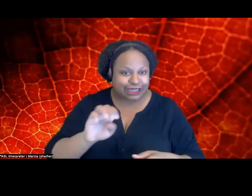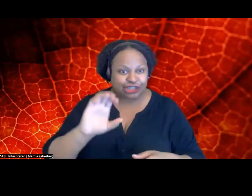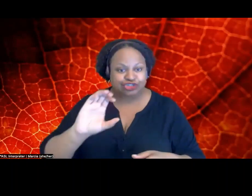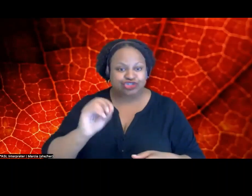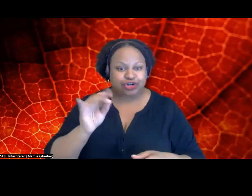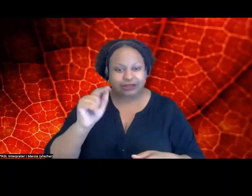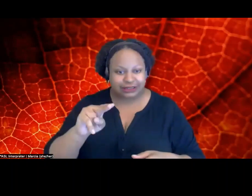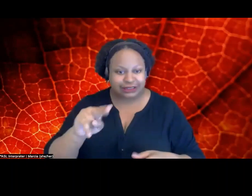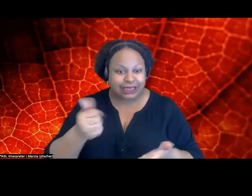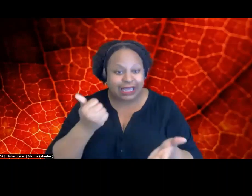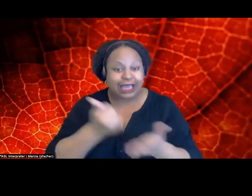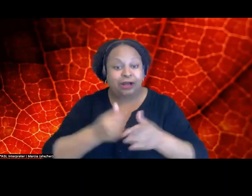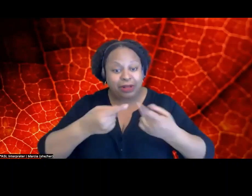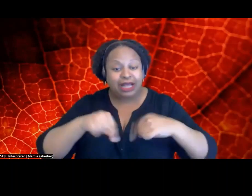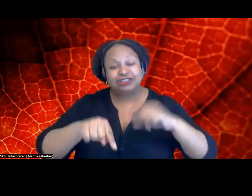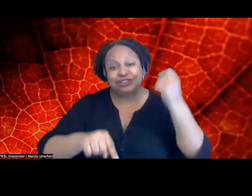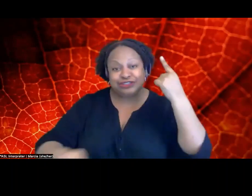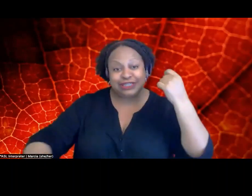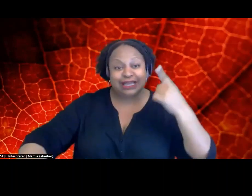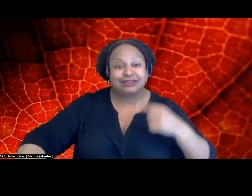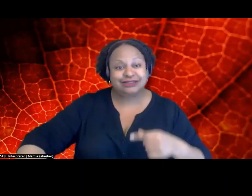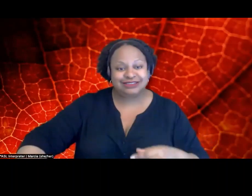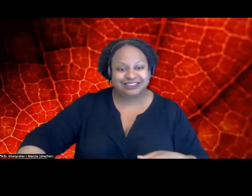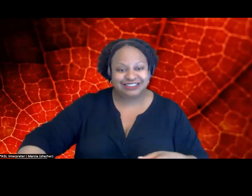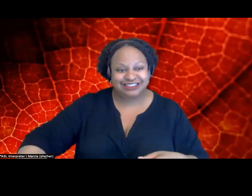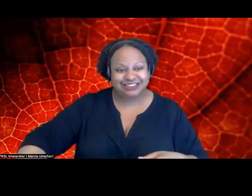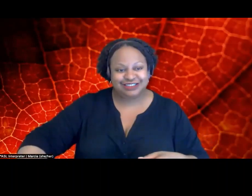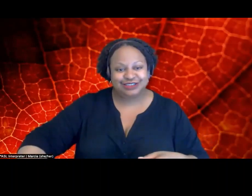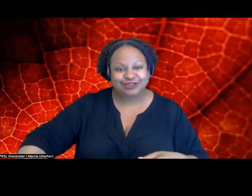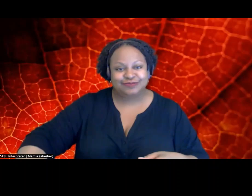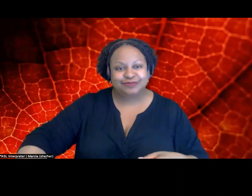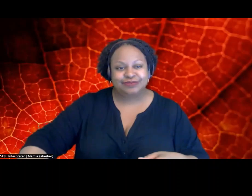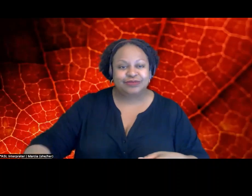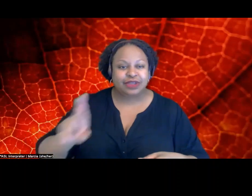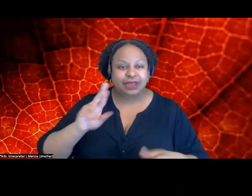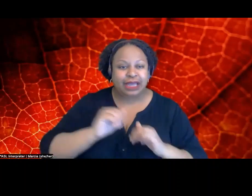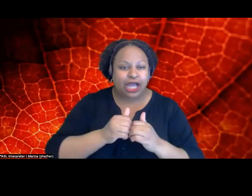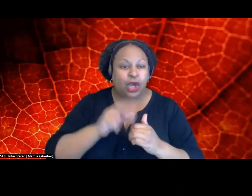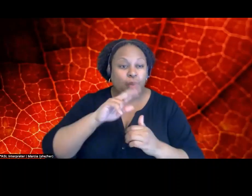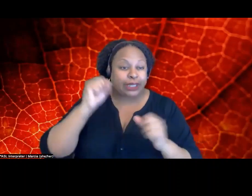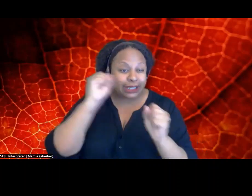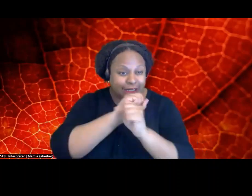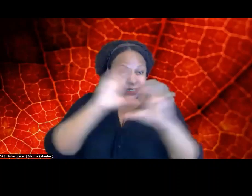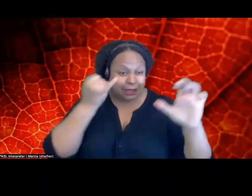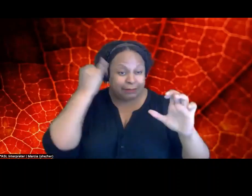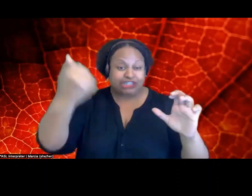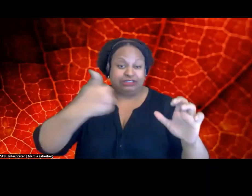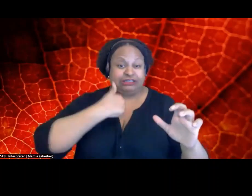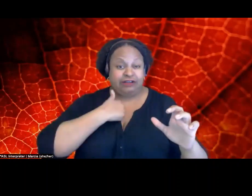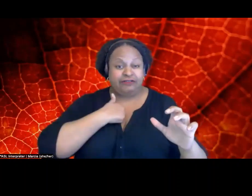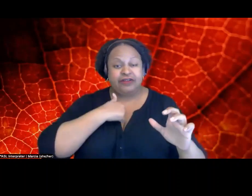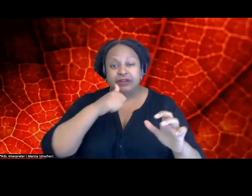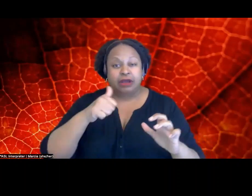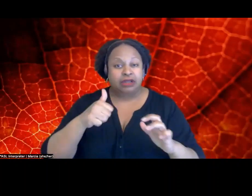the need to reimagine oneself and not buy into negative and limiting perceptions of oneself.